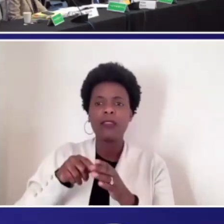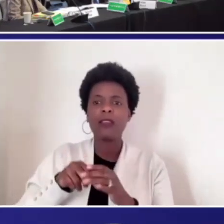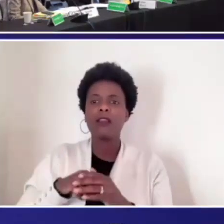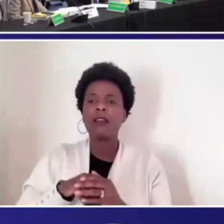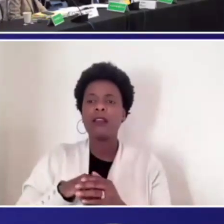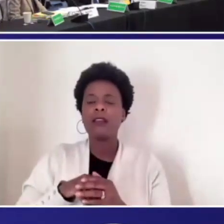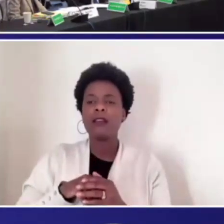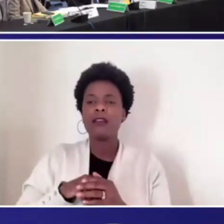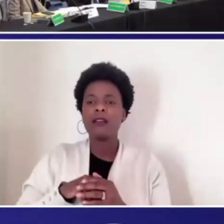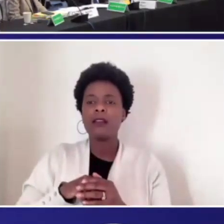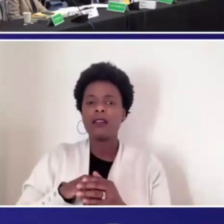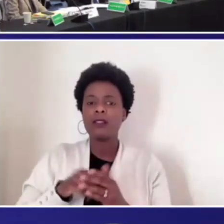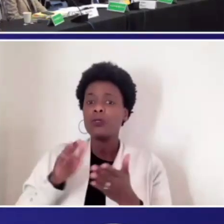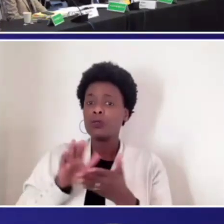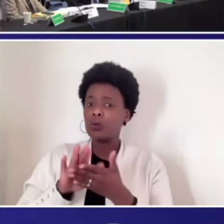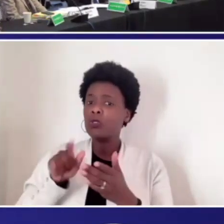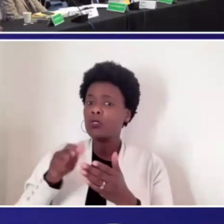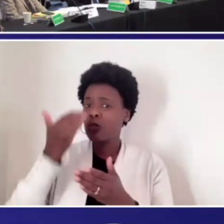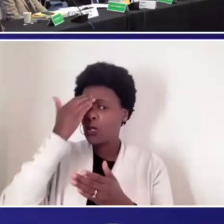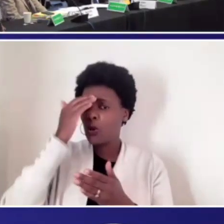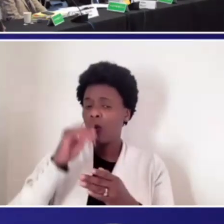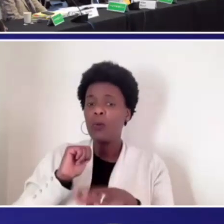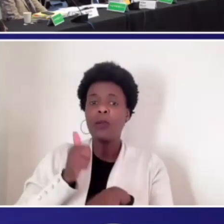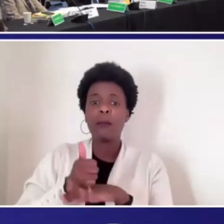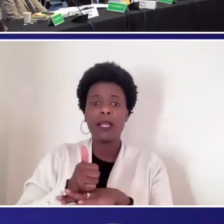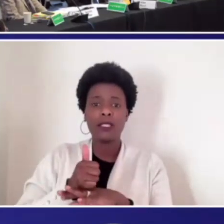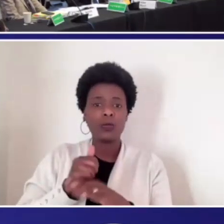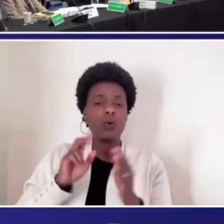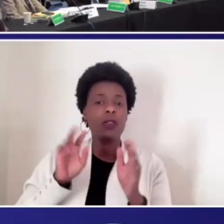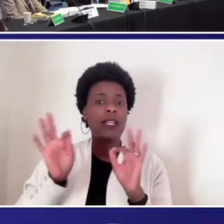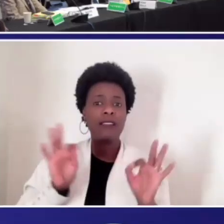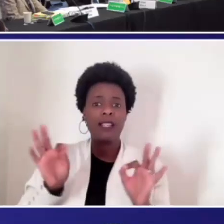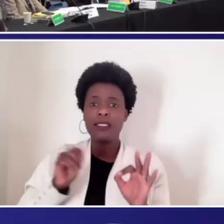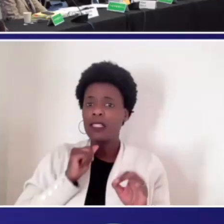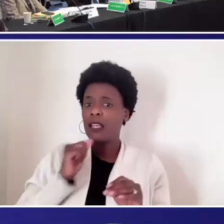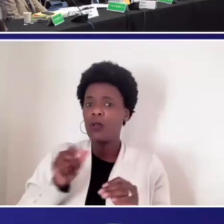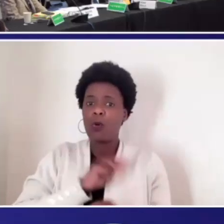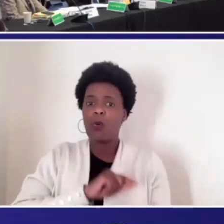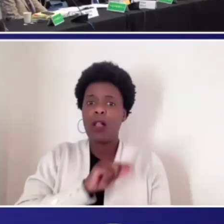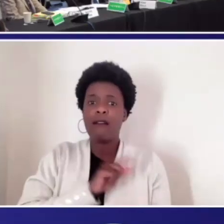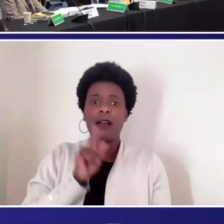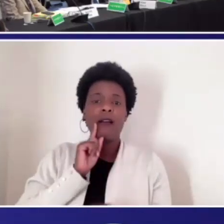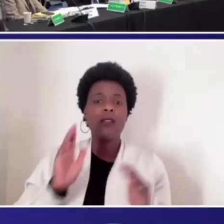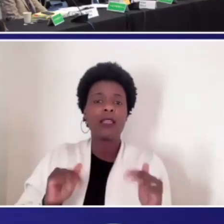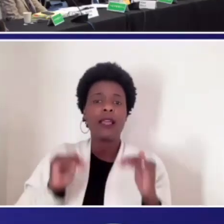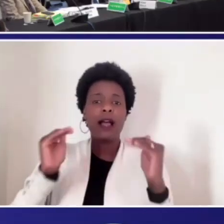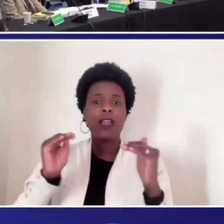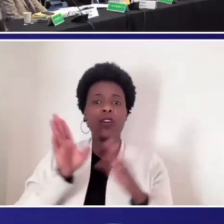based on the definition that they are -- do not qualify for the higher professional limits because they're not a professional